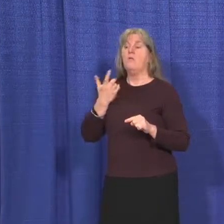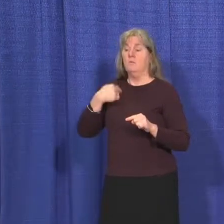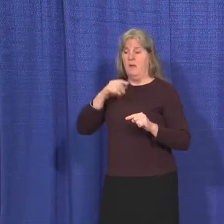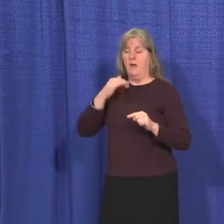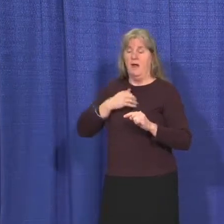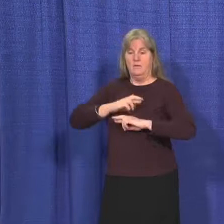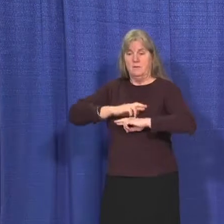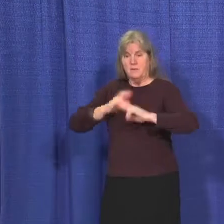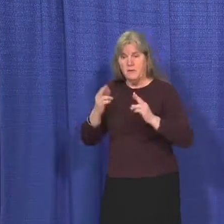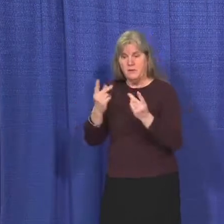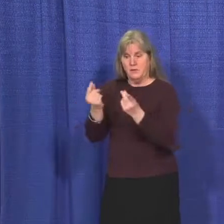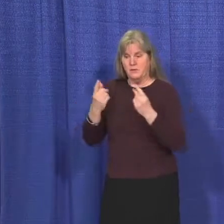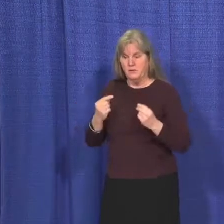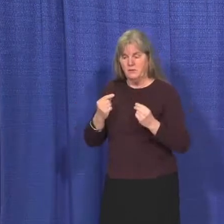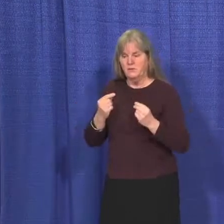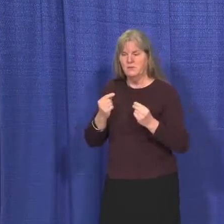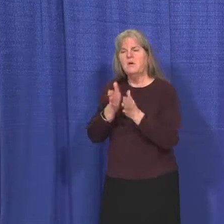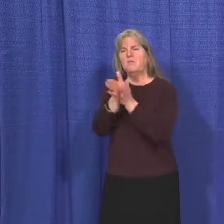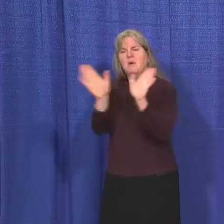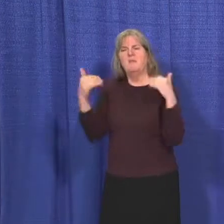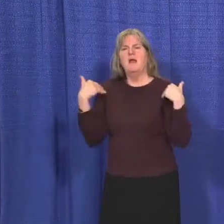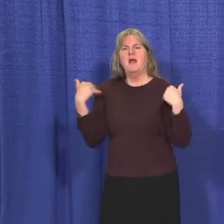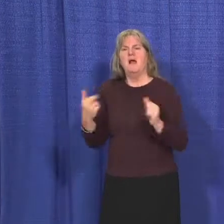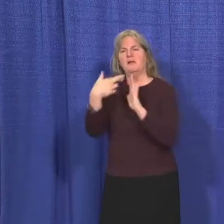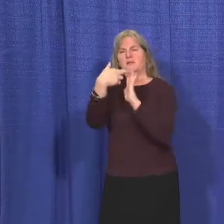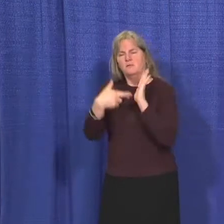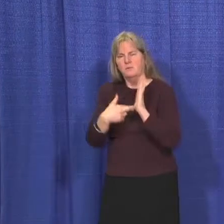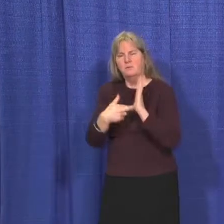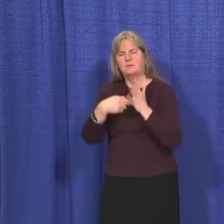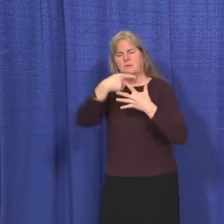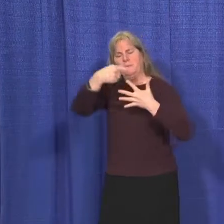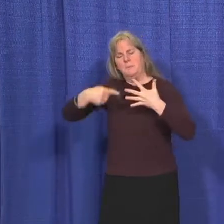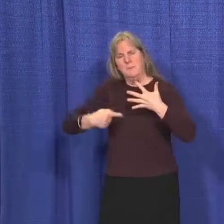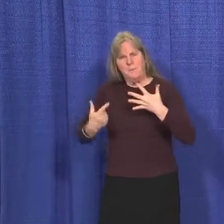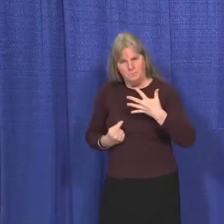have at least two key weapons. The ability to apply public health measures which we know